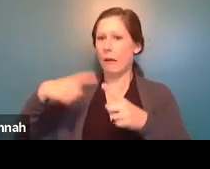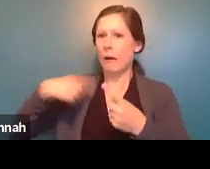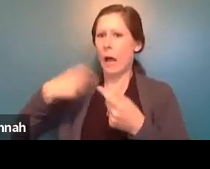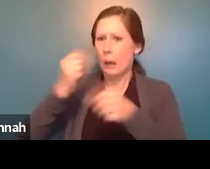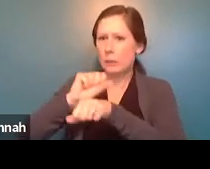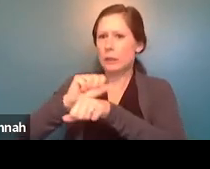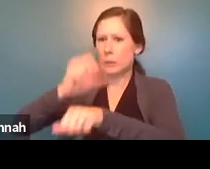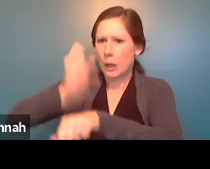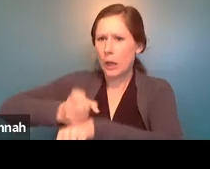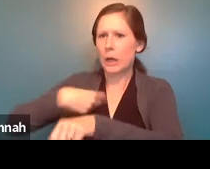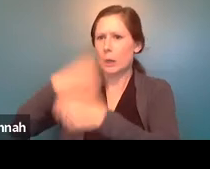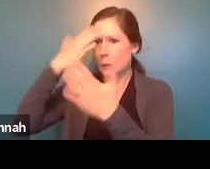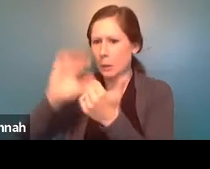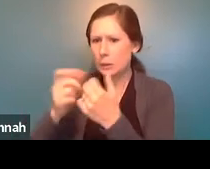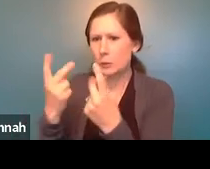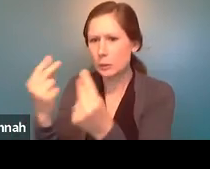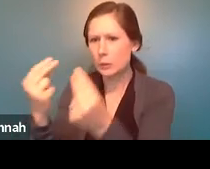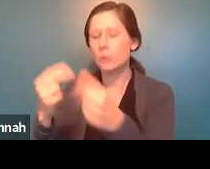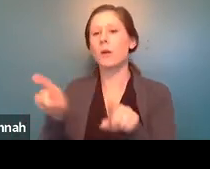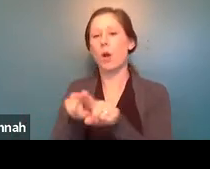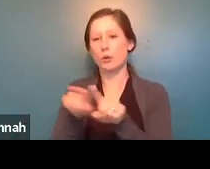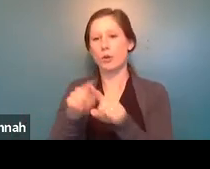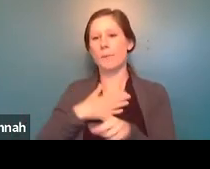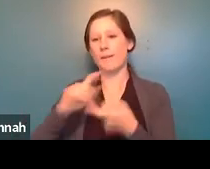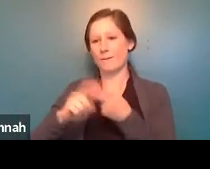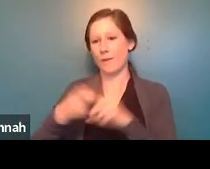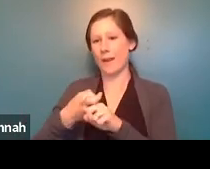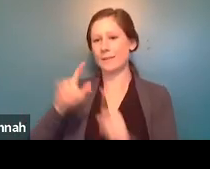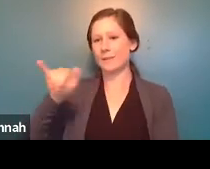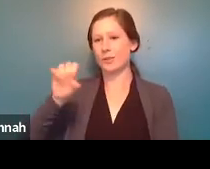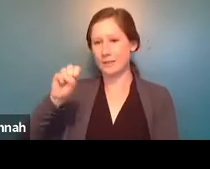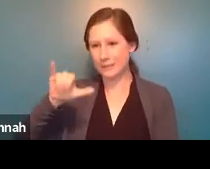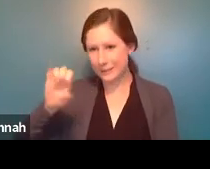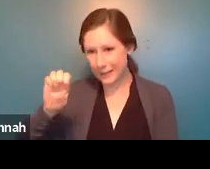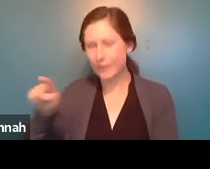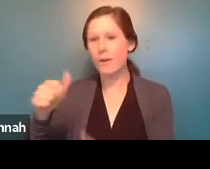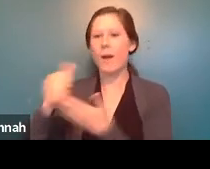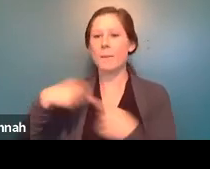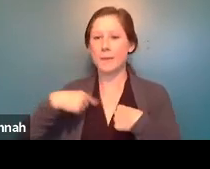back end, Angela from MindsEye And myy friend Jesse that helped me put the ASL interpreter into this video and